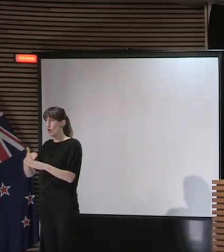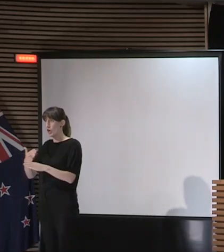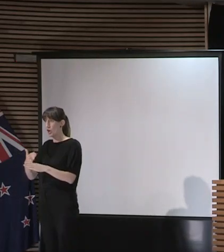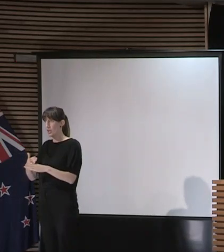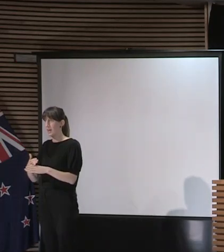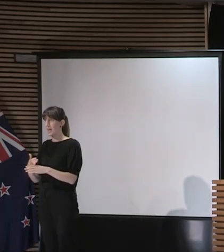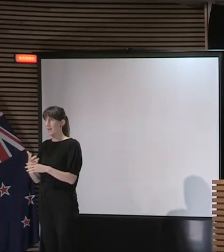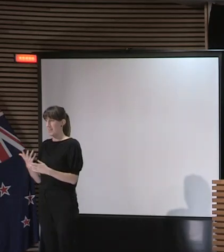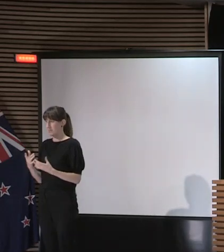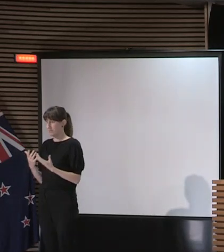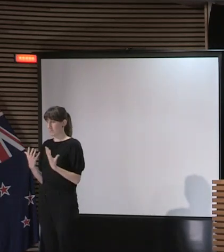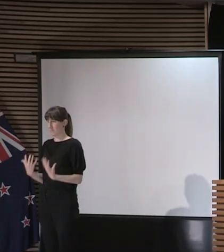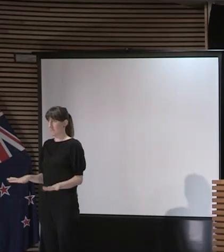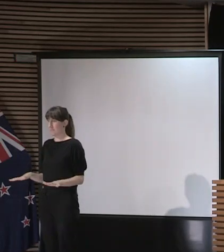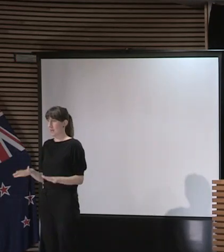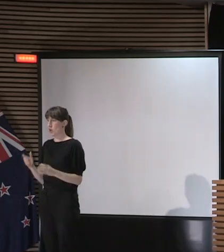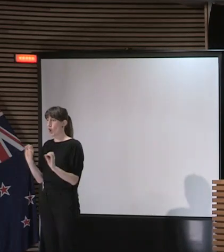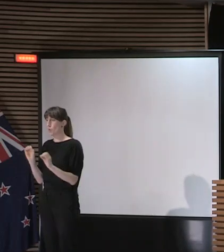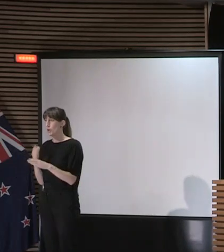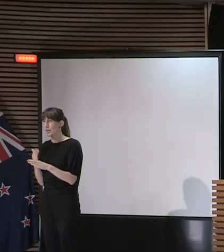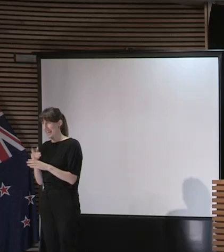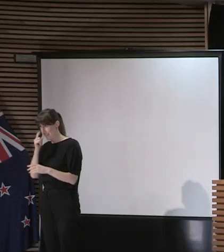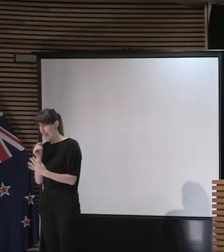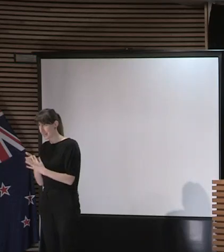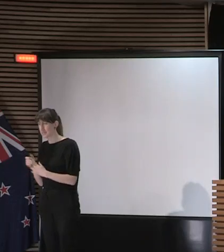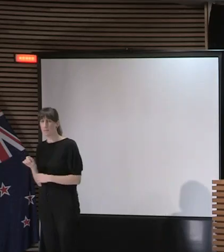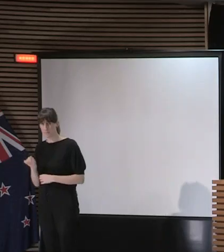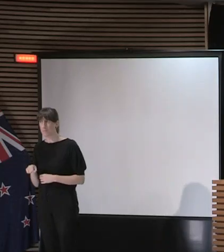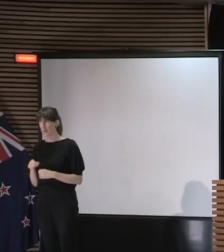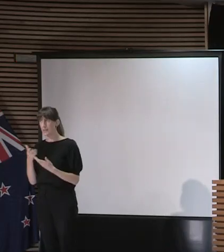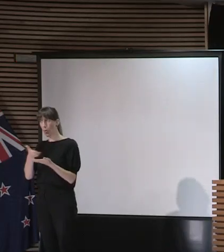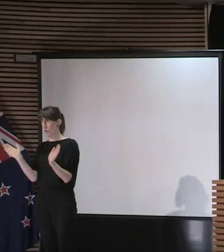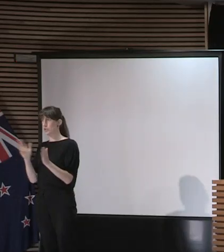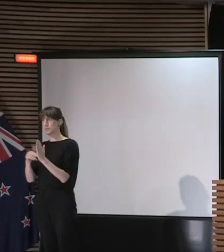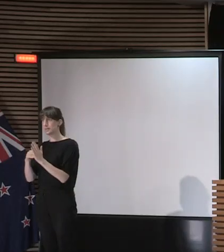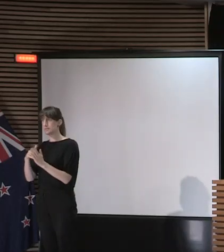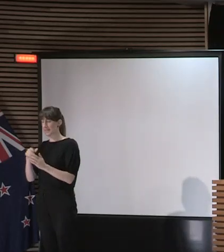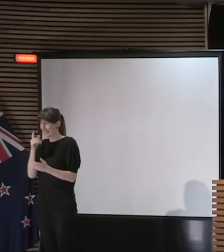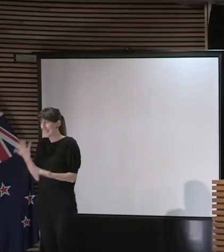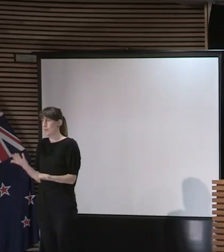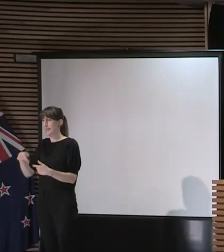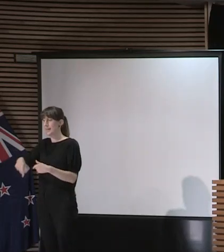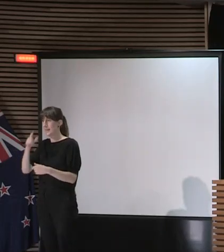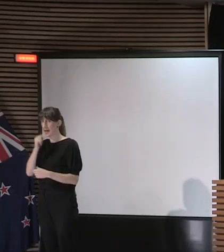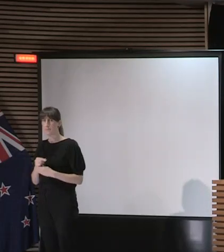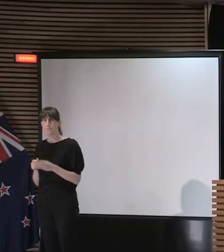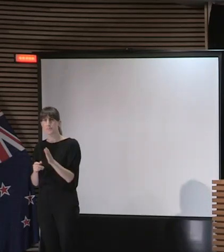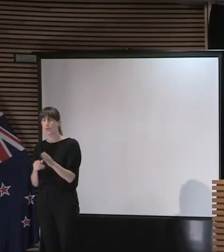benefit. And I've just explained that this is similar to what the benefit would remind in terms of support.